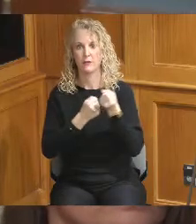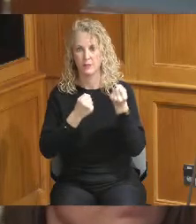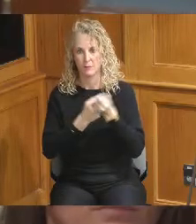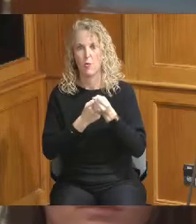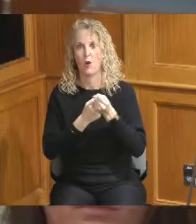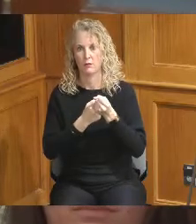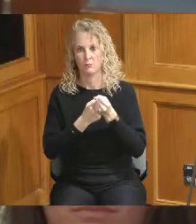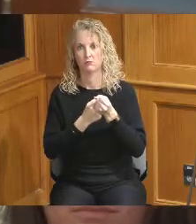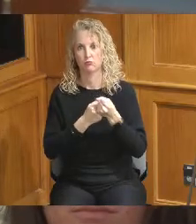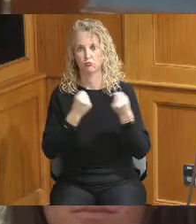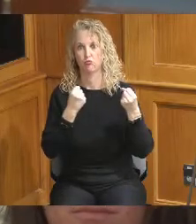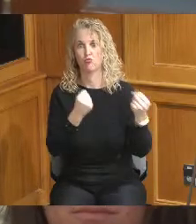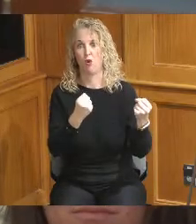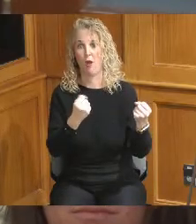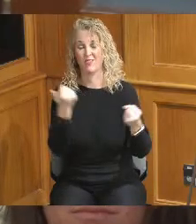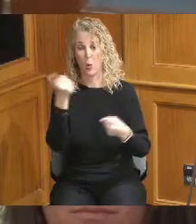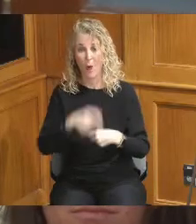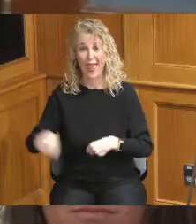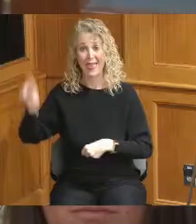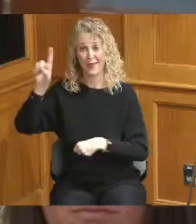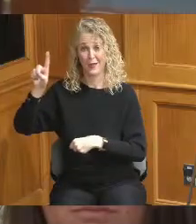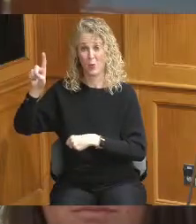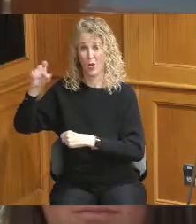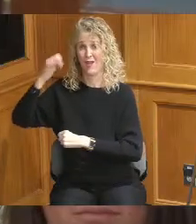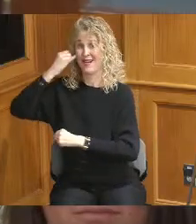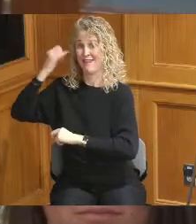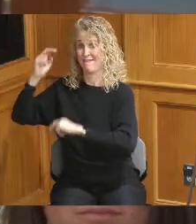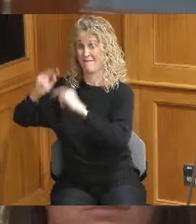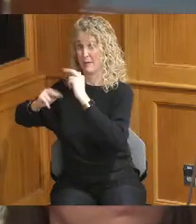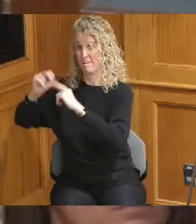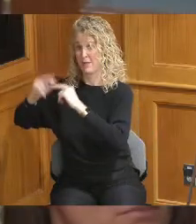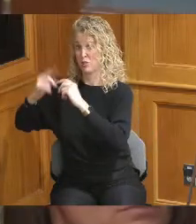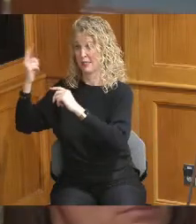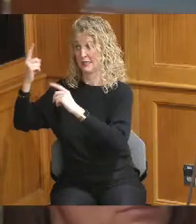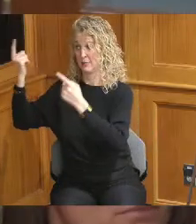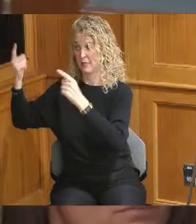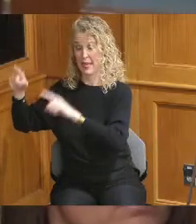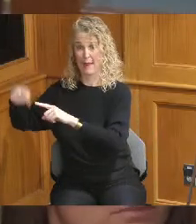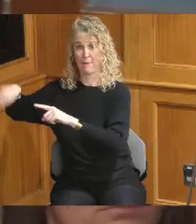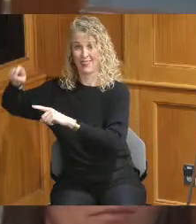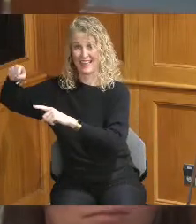where anyone in the building could go if there was some shelter that was needed especially in